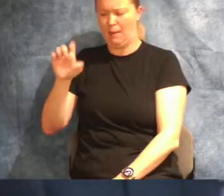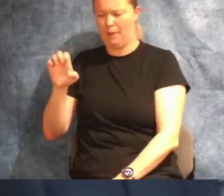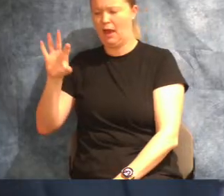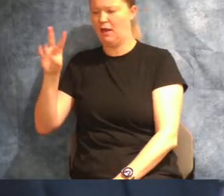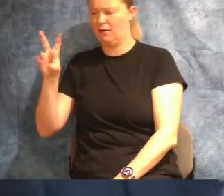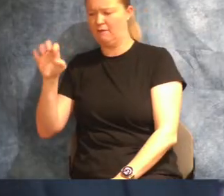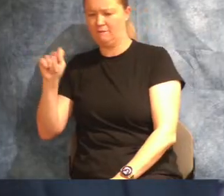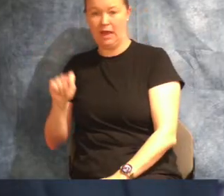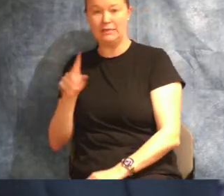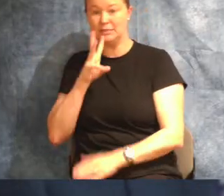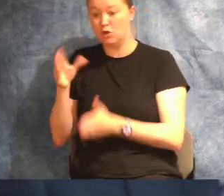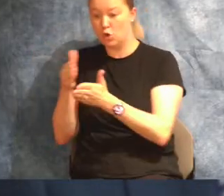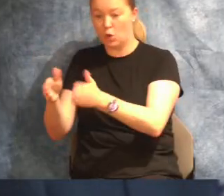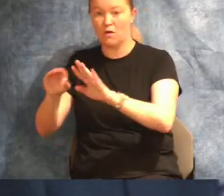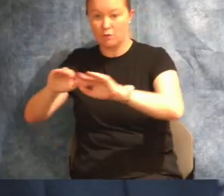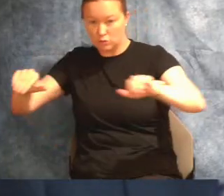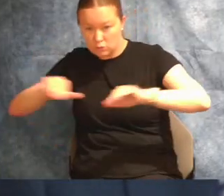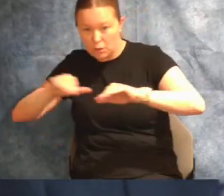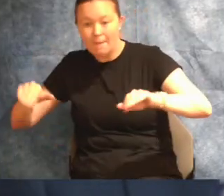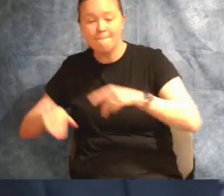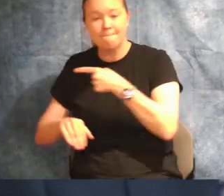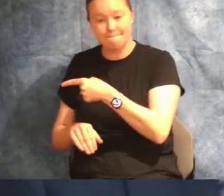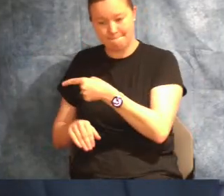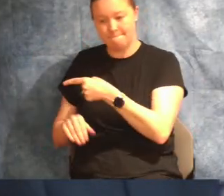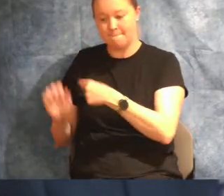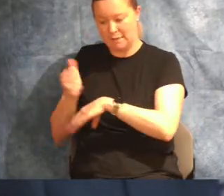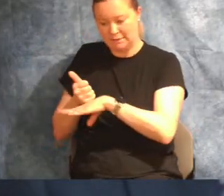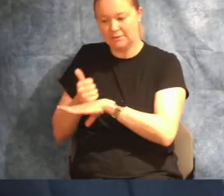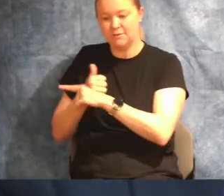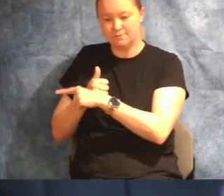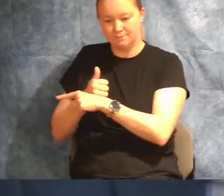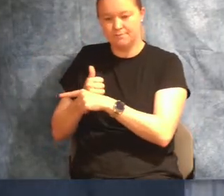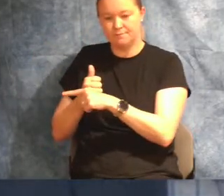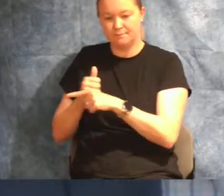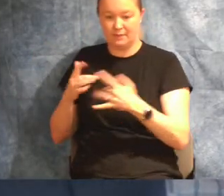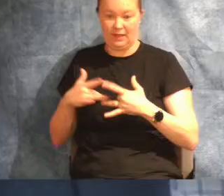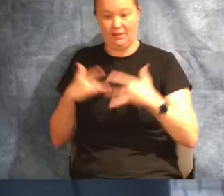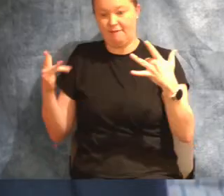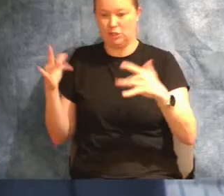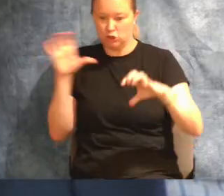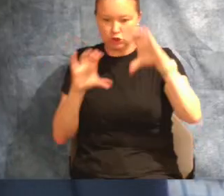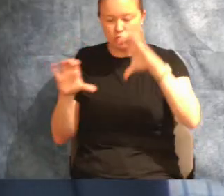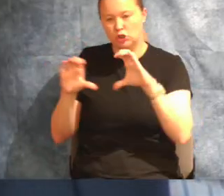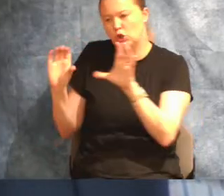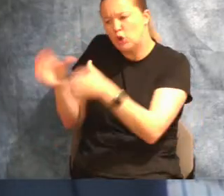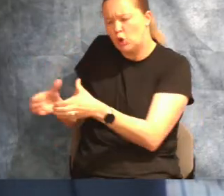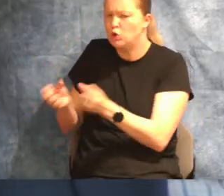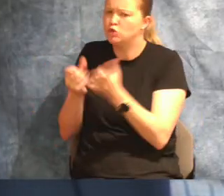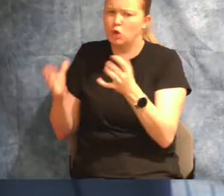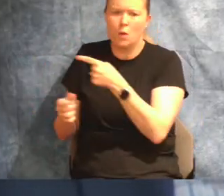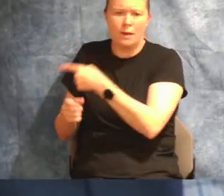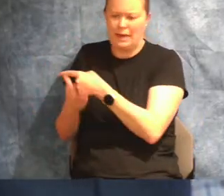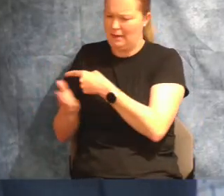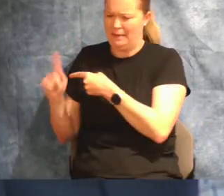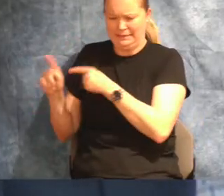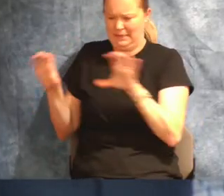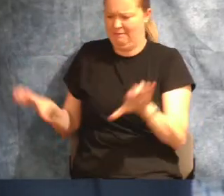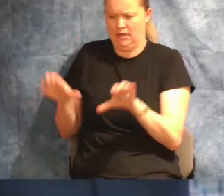Swim and founded the adventure crew. I mean so many things that Brewster has done to take